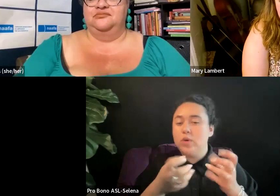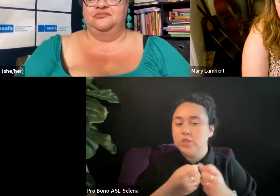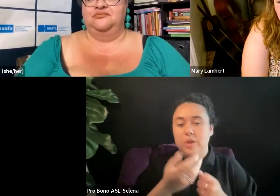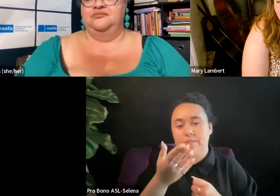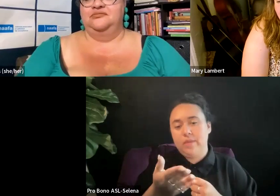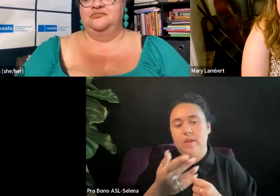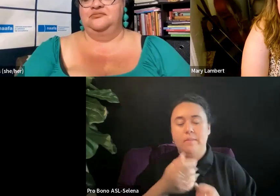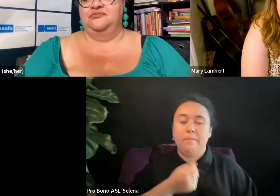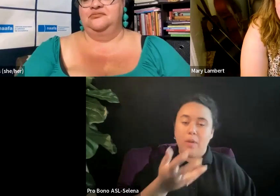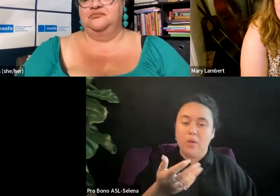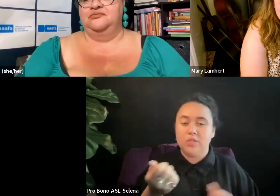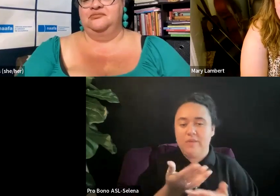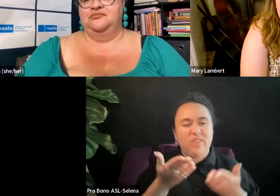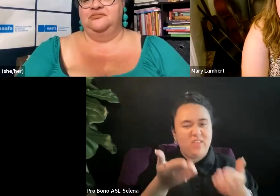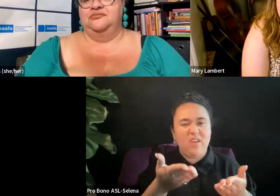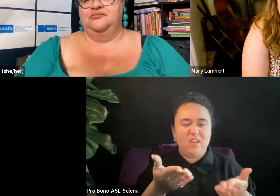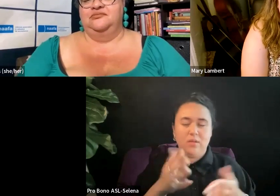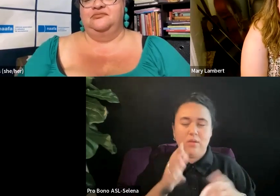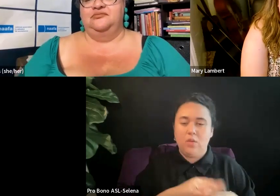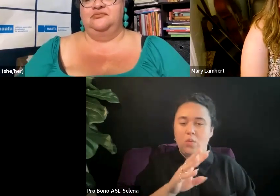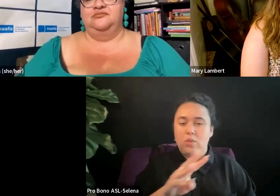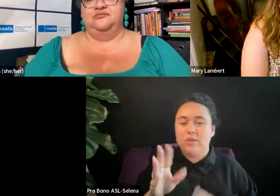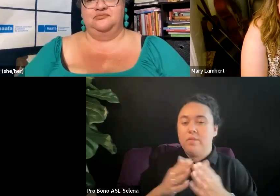my poetry and and I have a book out called Shame is an Ocean.